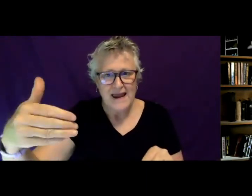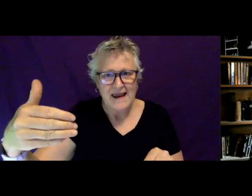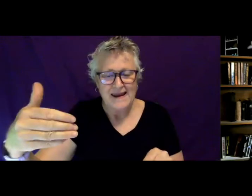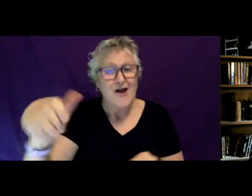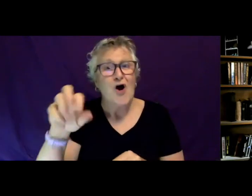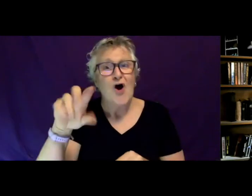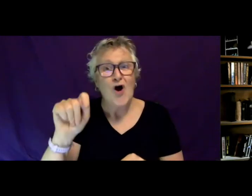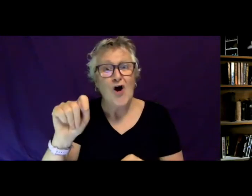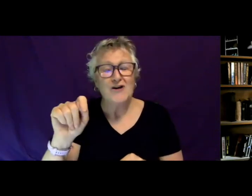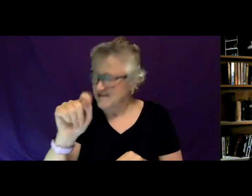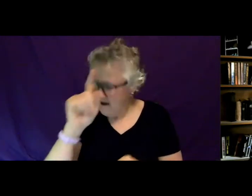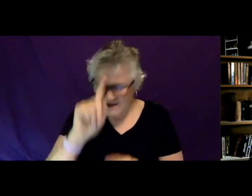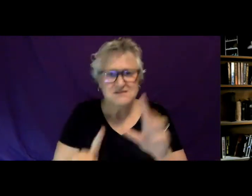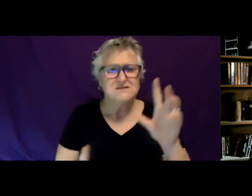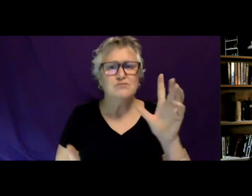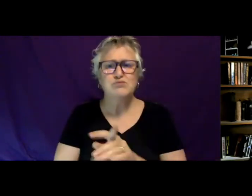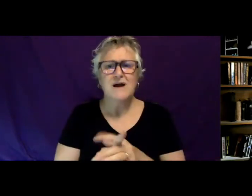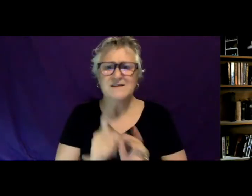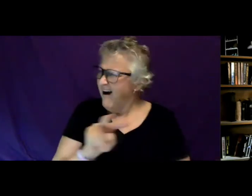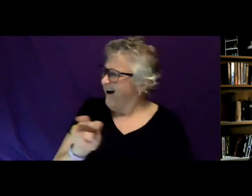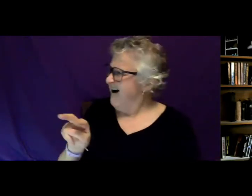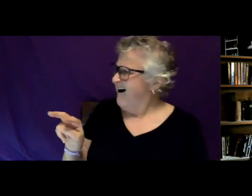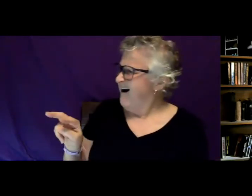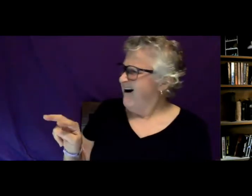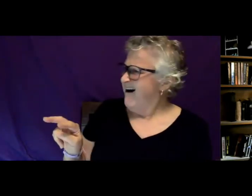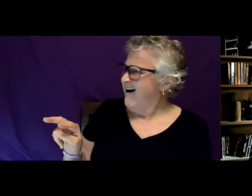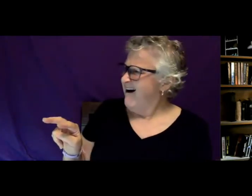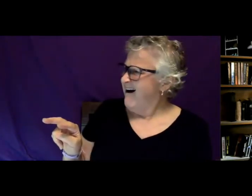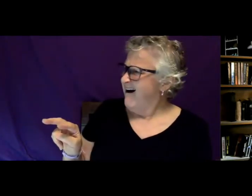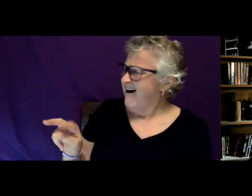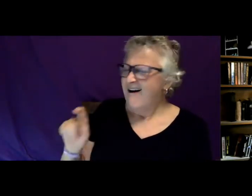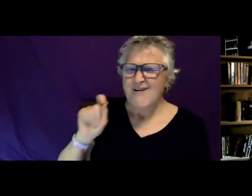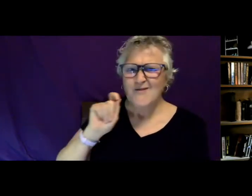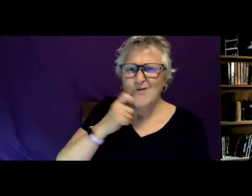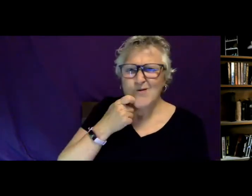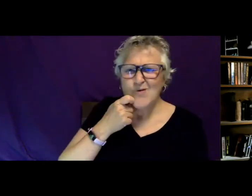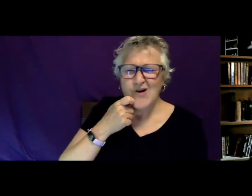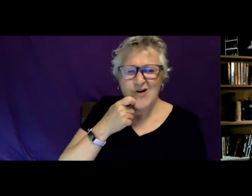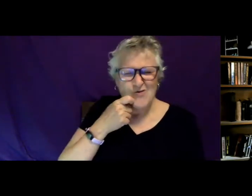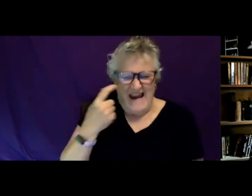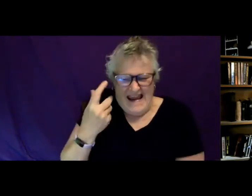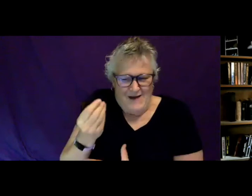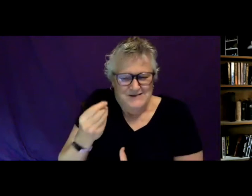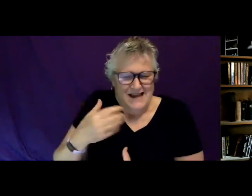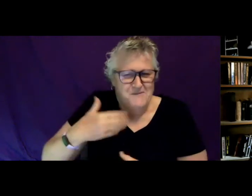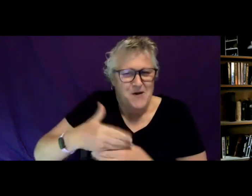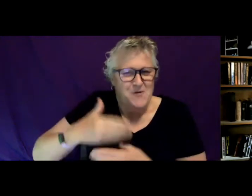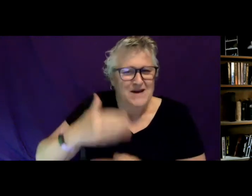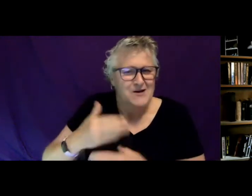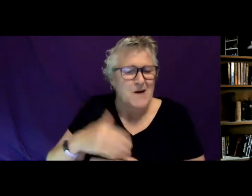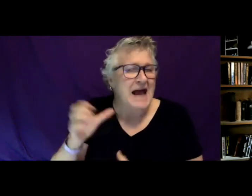And so they comment right outside my window, and so I'll hear all the guys: "Oh, my God